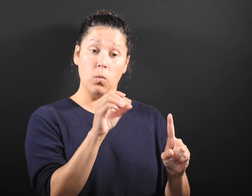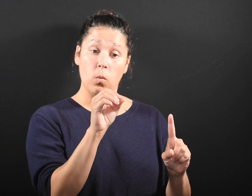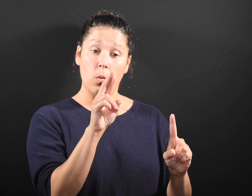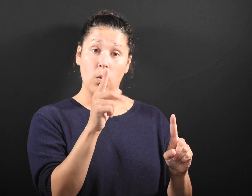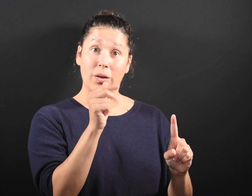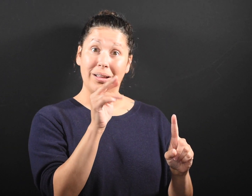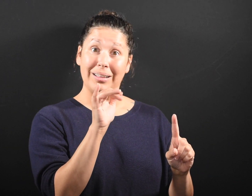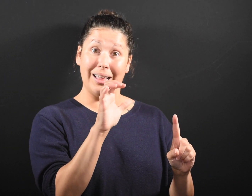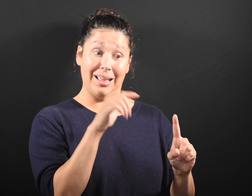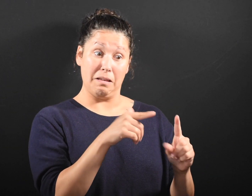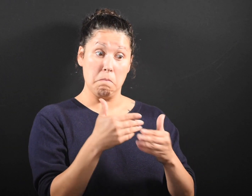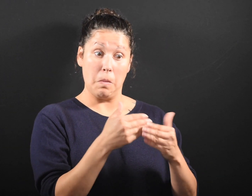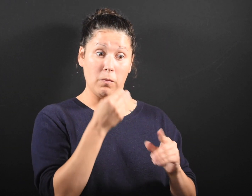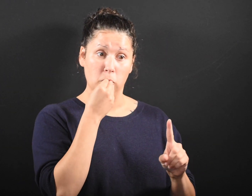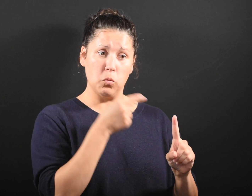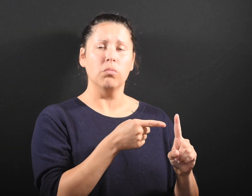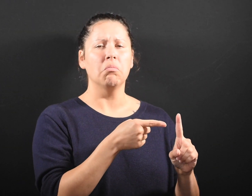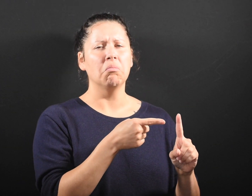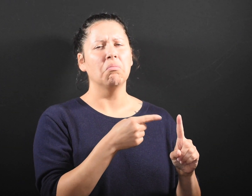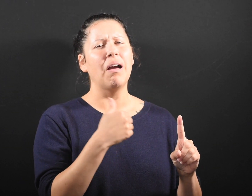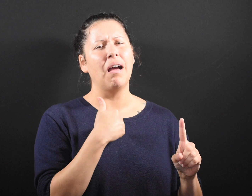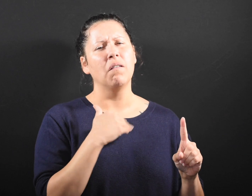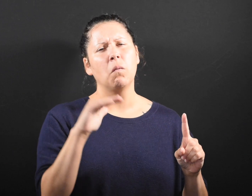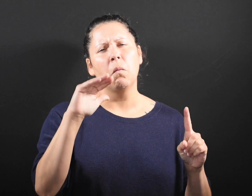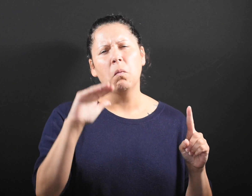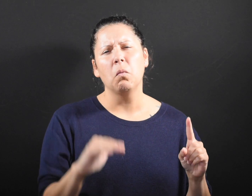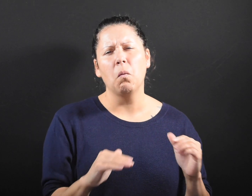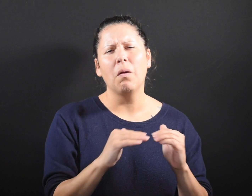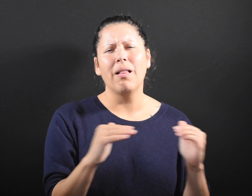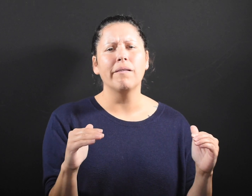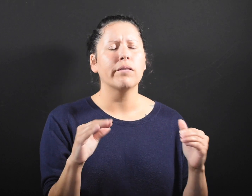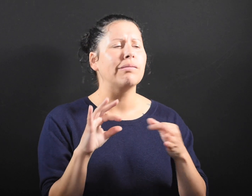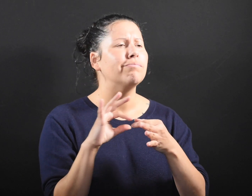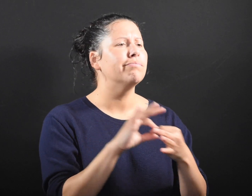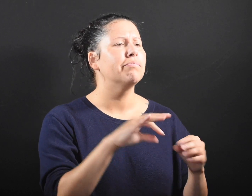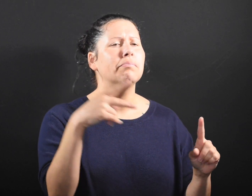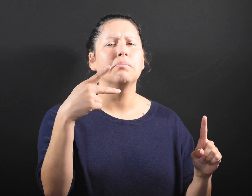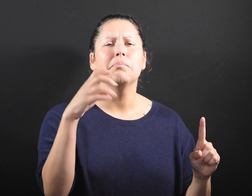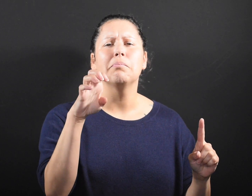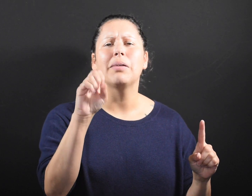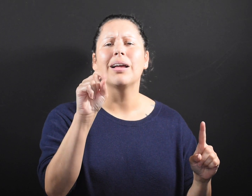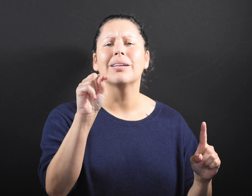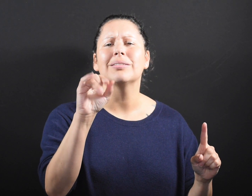Organic baby foods may have lower levels of certain pesticides and other chemicals.